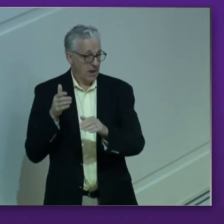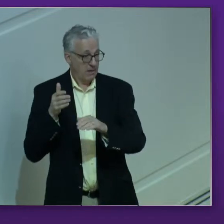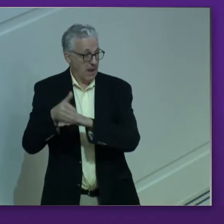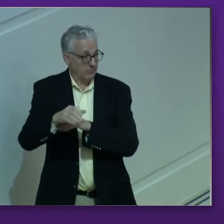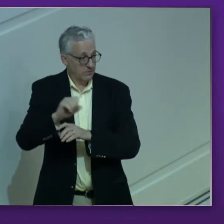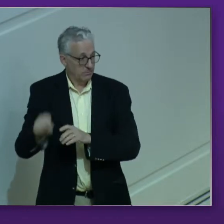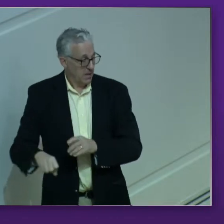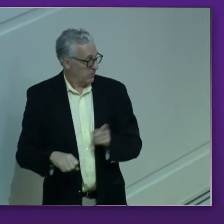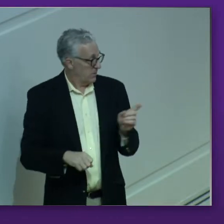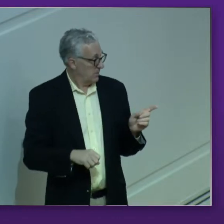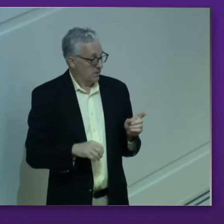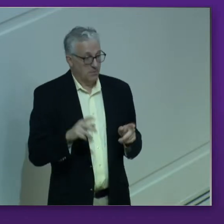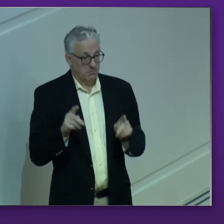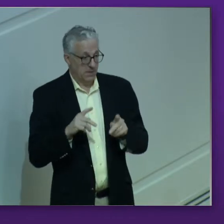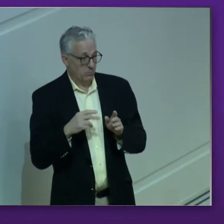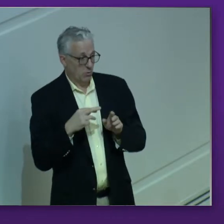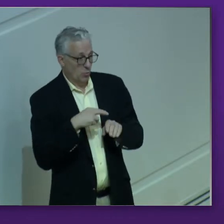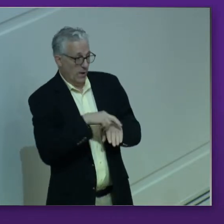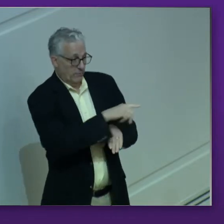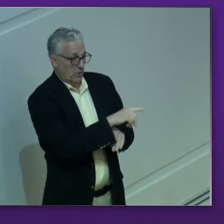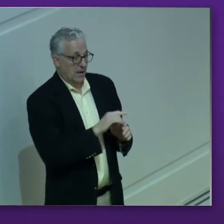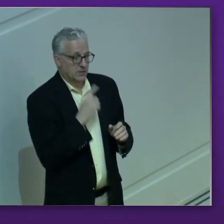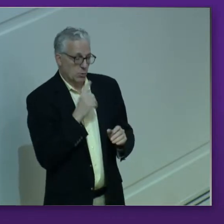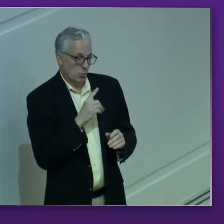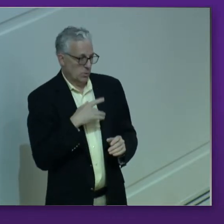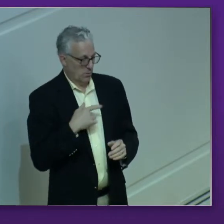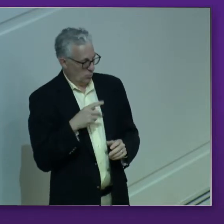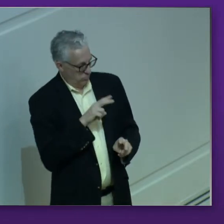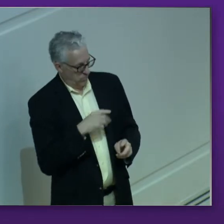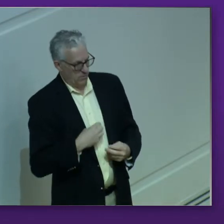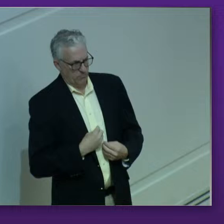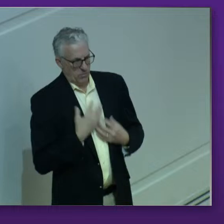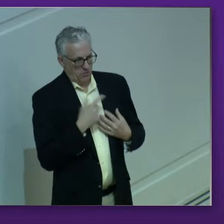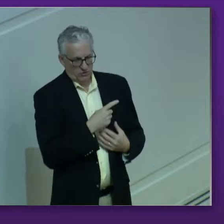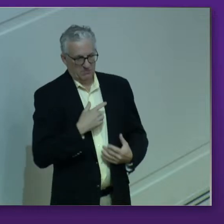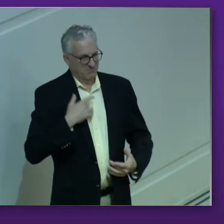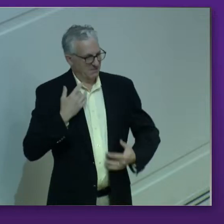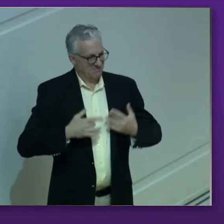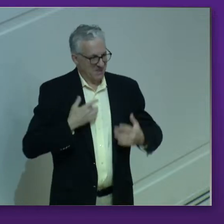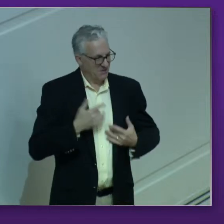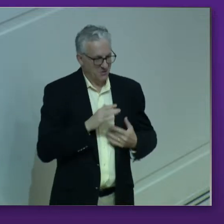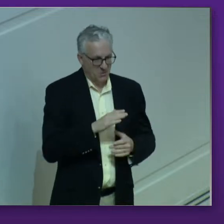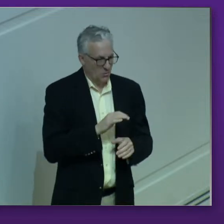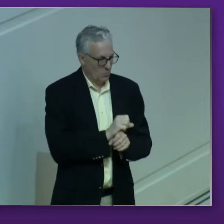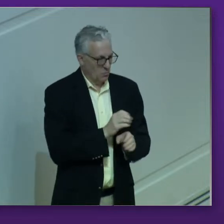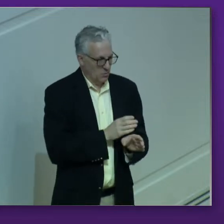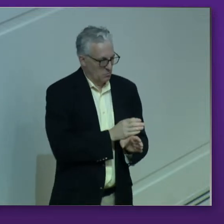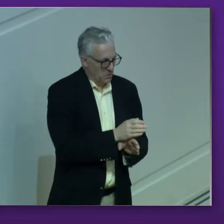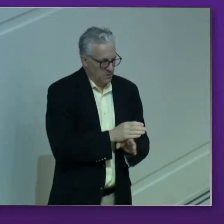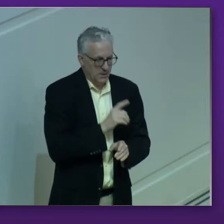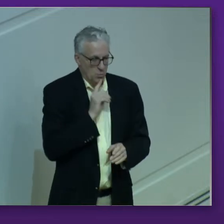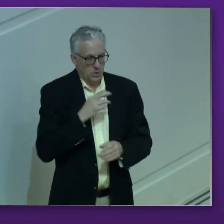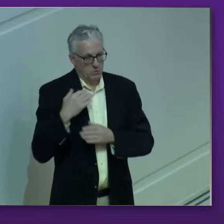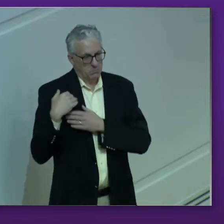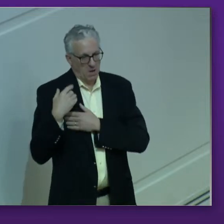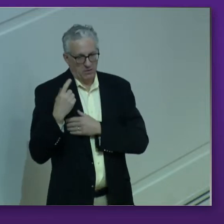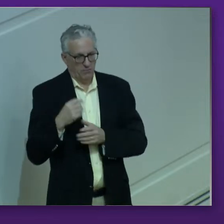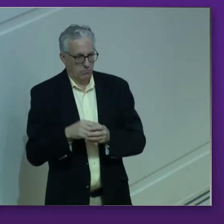SHOWS THIS BY ENGAGING THEM AND